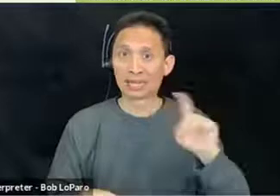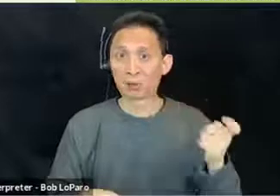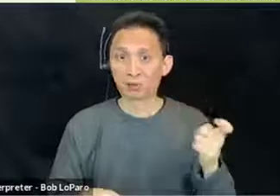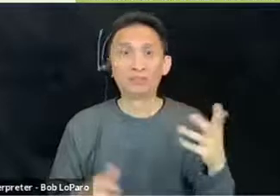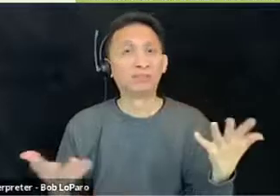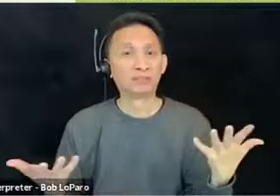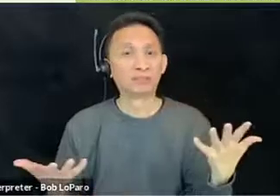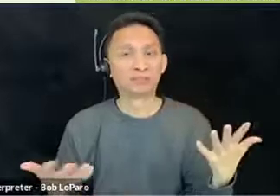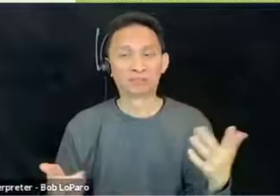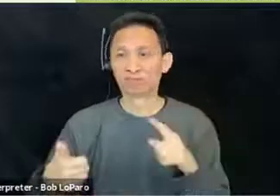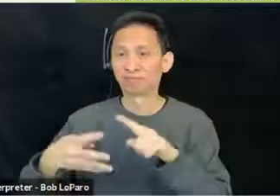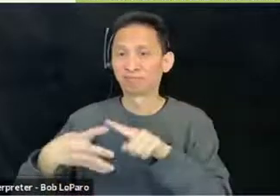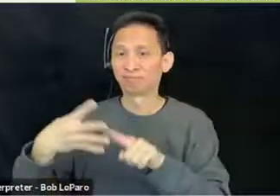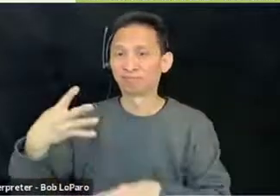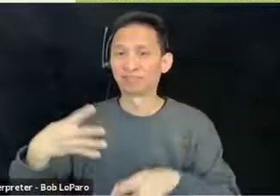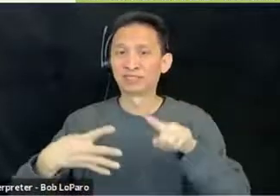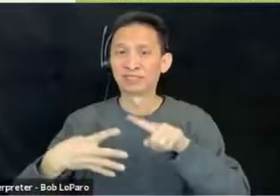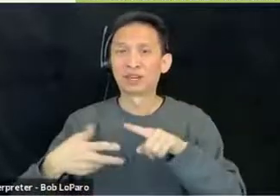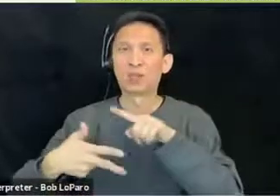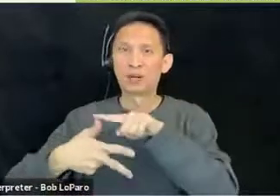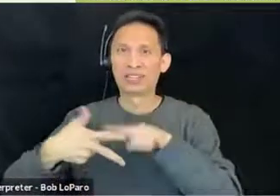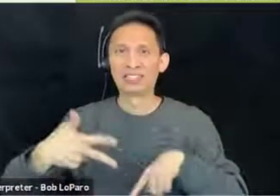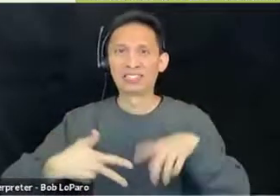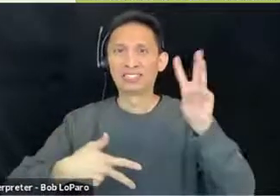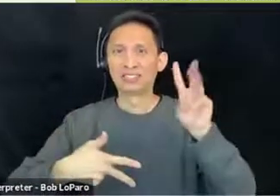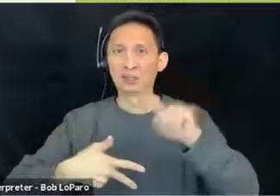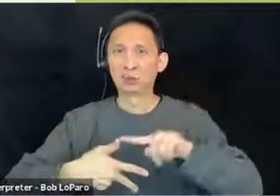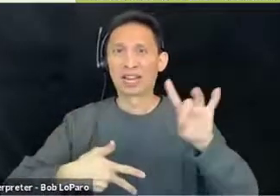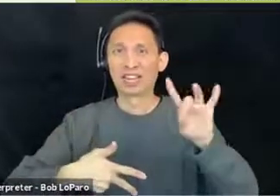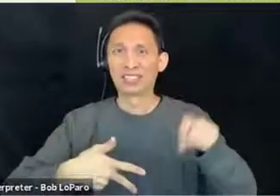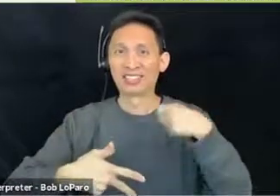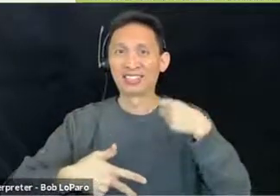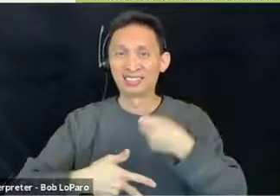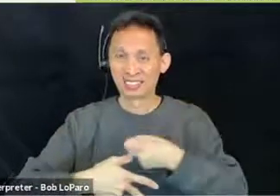it takes to get an accurate diagnosis, and that's any rare disease.